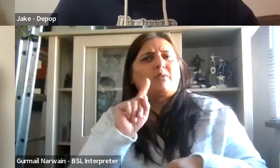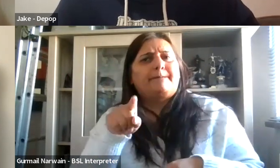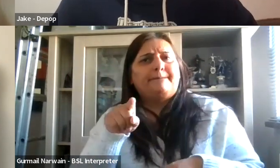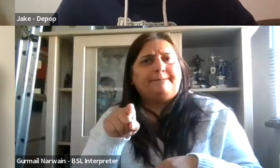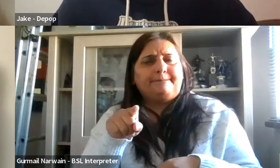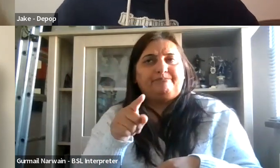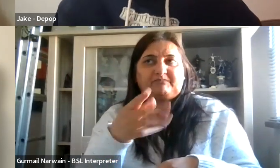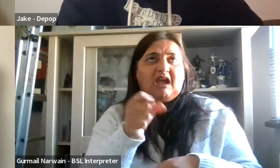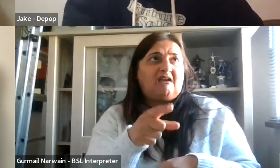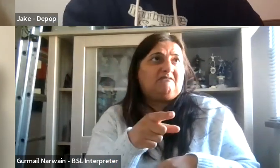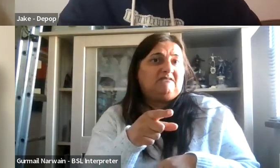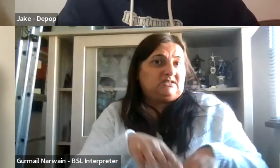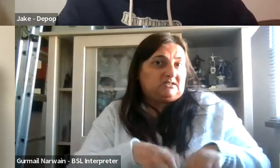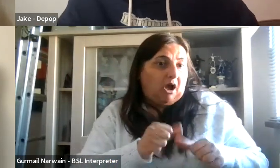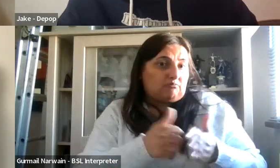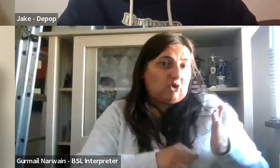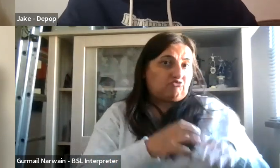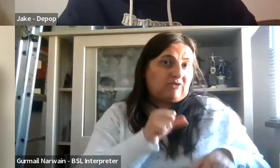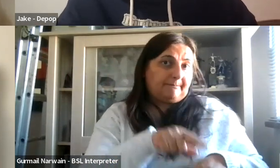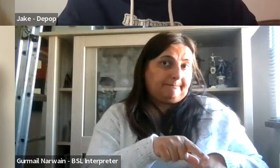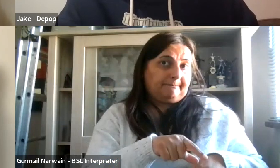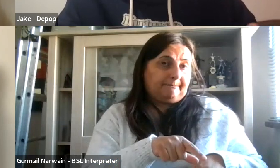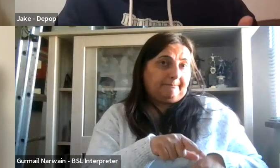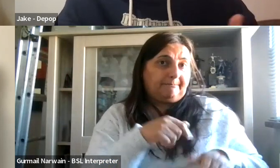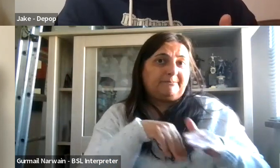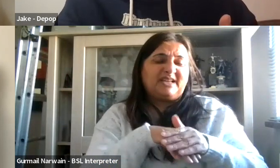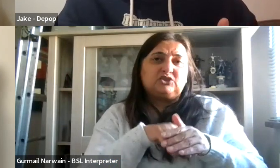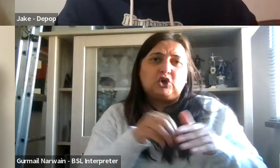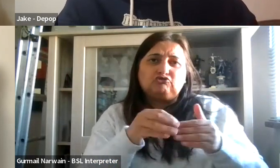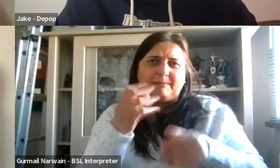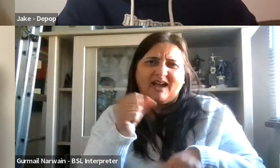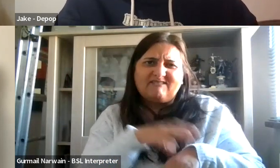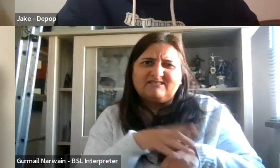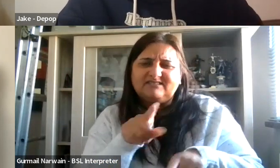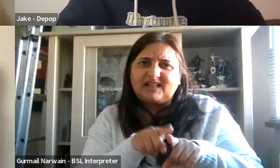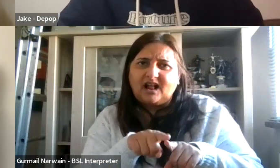If you got sort of like starter programs. And maybe it's like internships running. Do you have starter programs, internships, or do people need